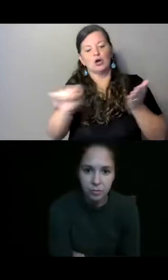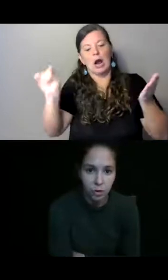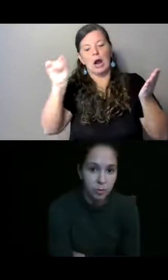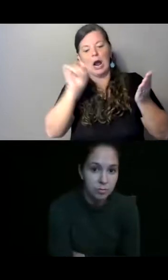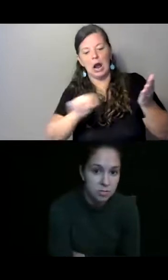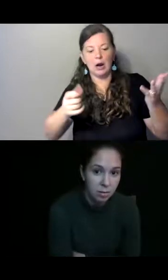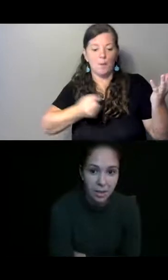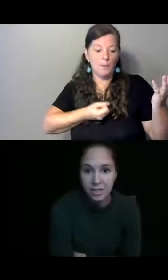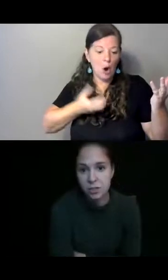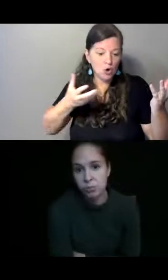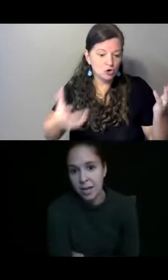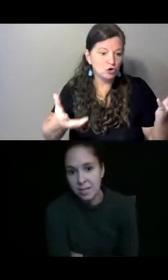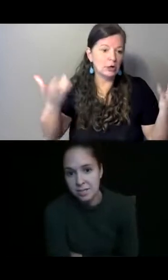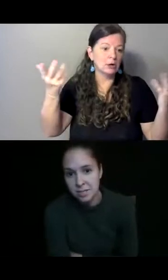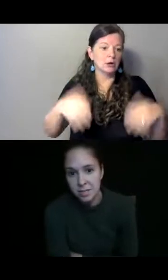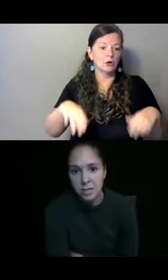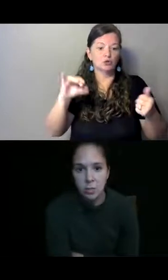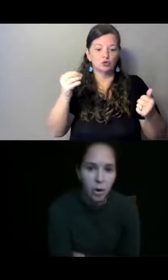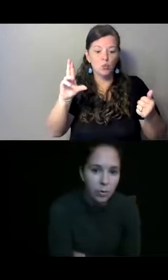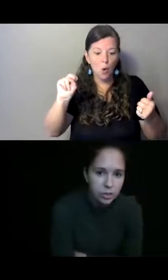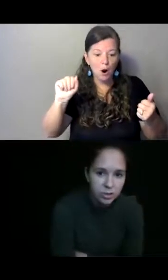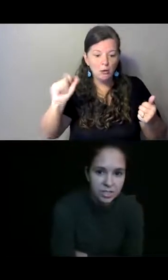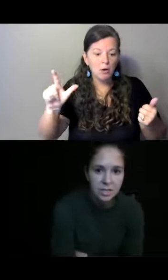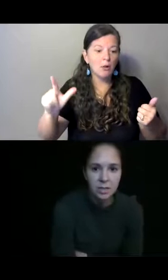verbal, some like to write poetry,